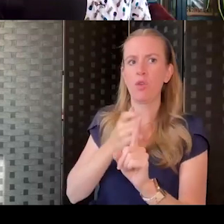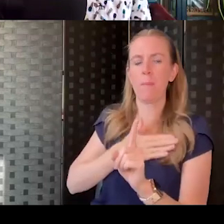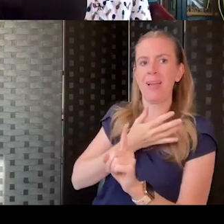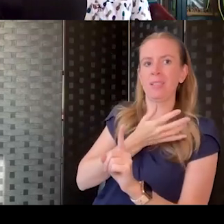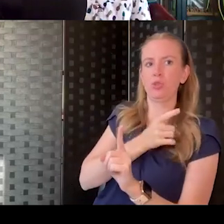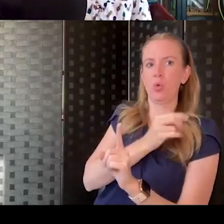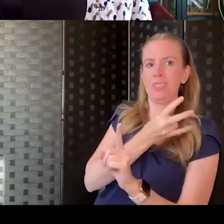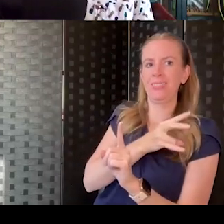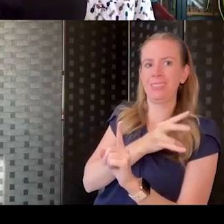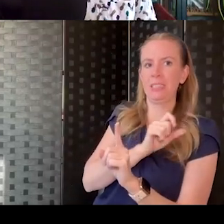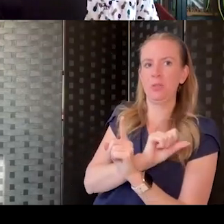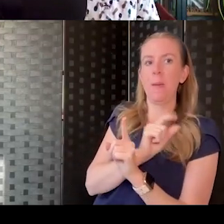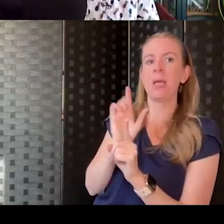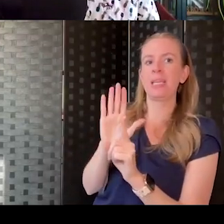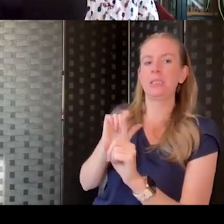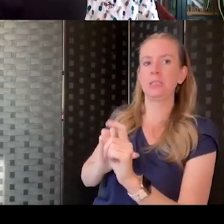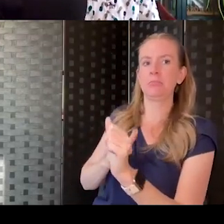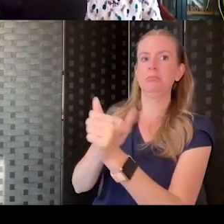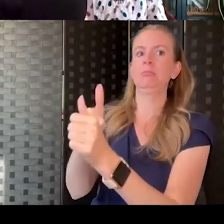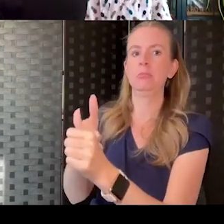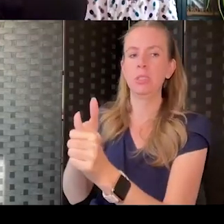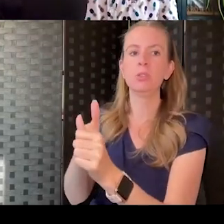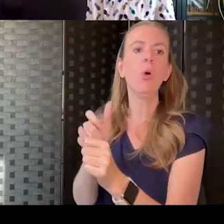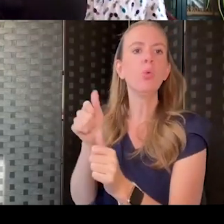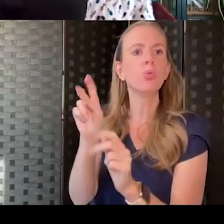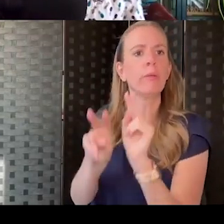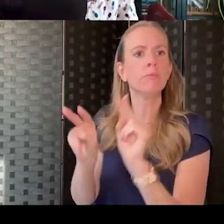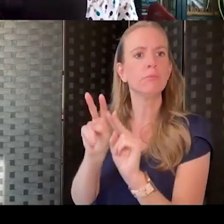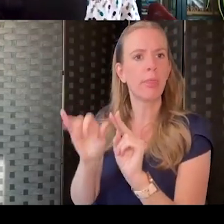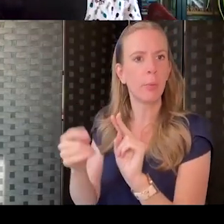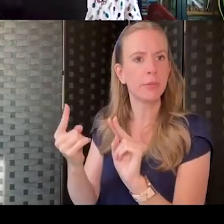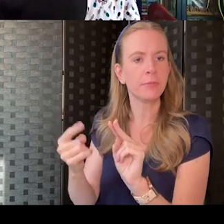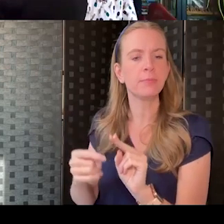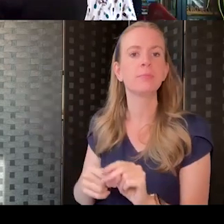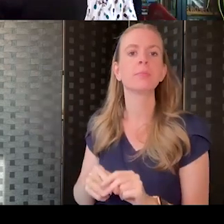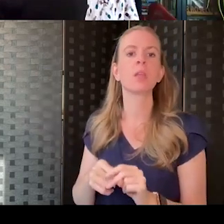his is more current and up-to-date, so probably explore that. Now owing to older browser bugs,